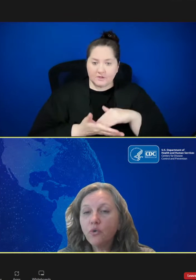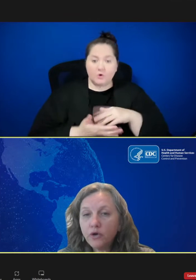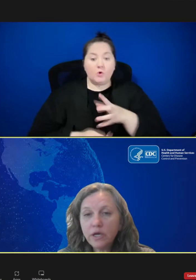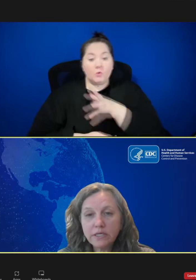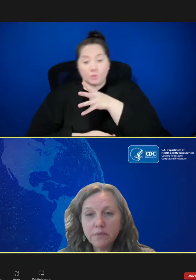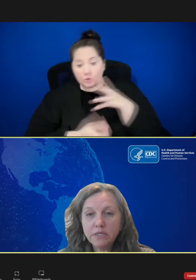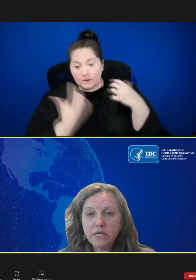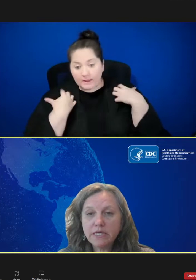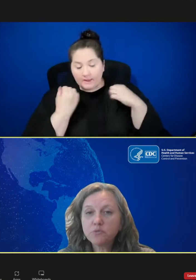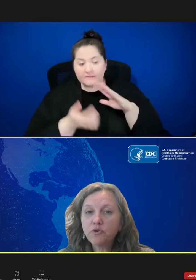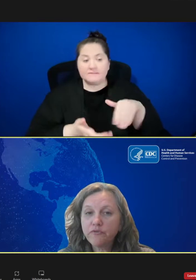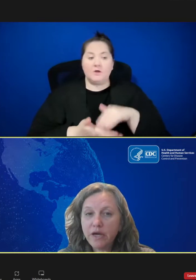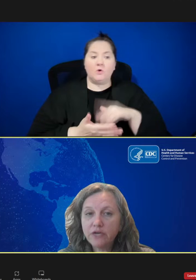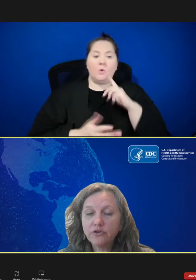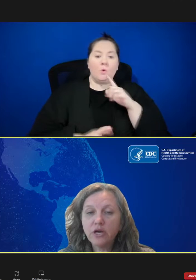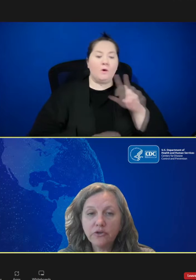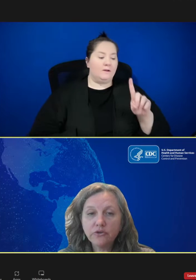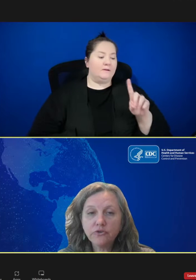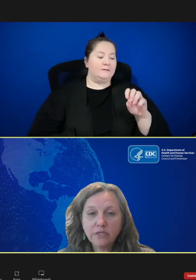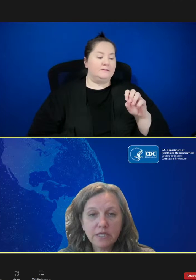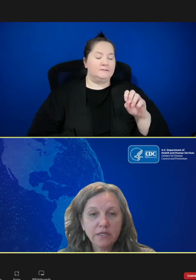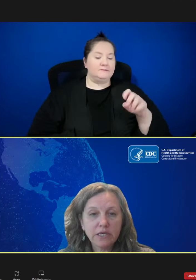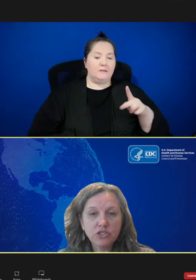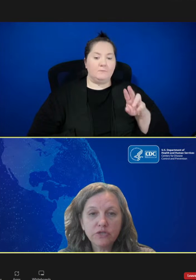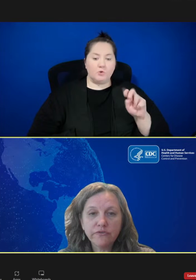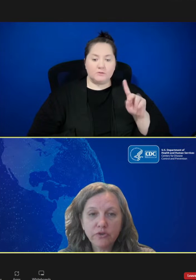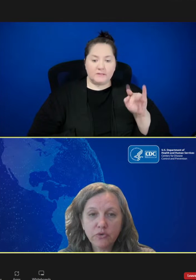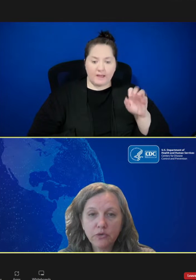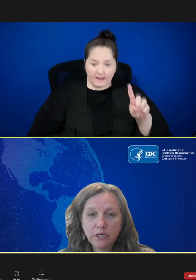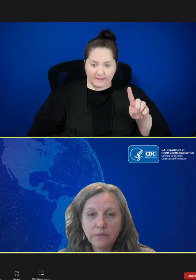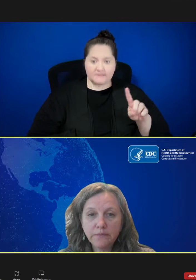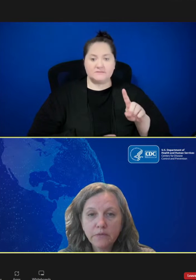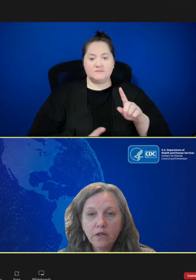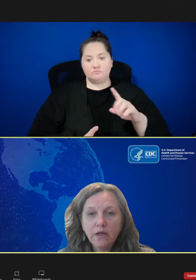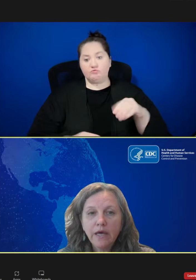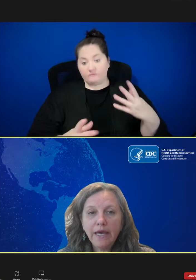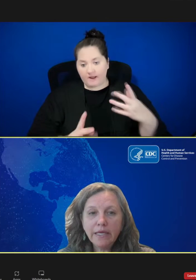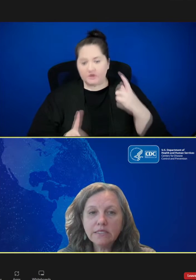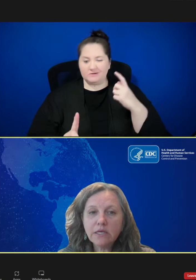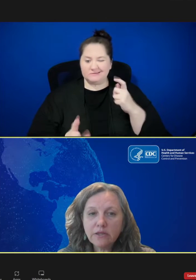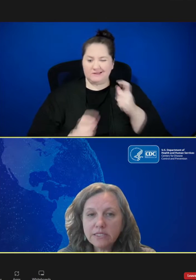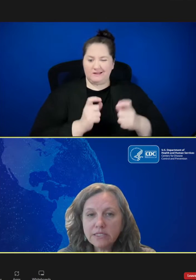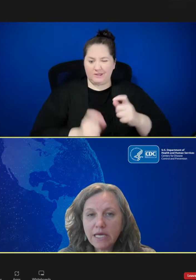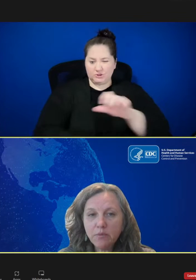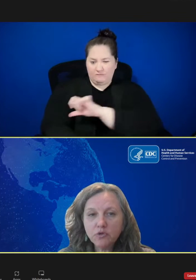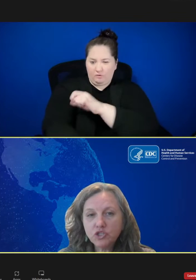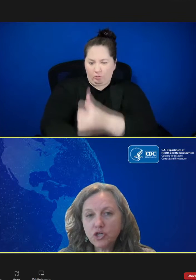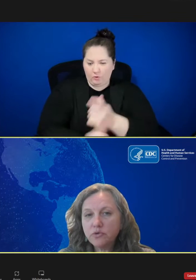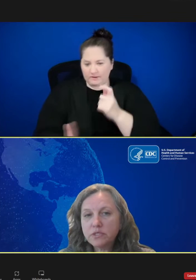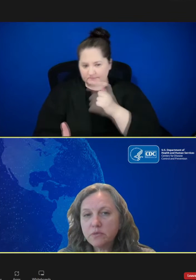or a deputized provider under the delegation of authority. And this table shows the